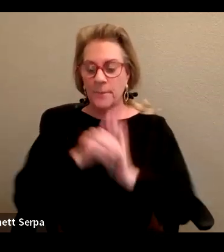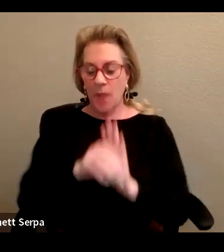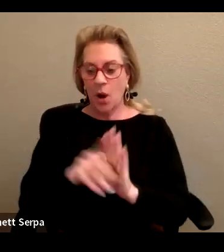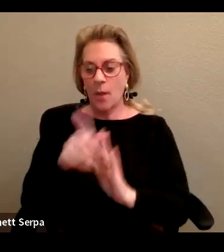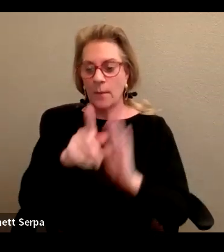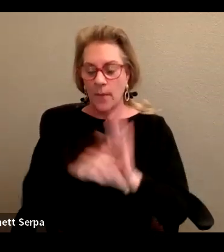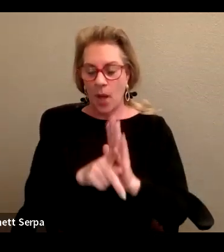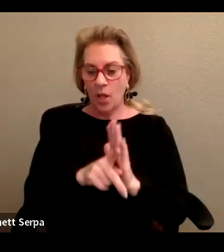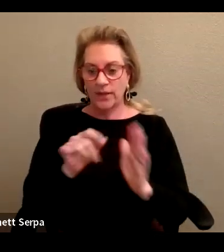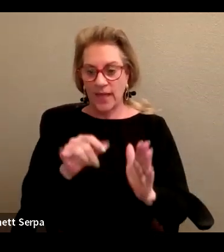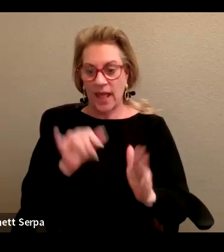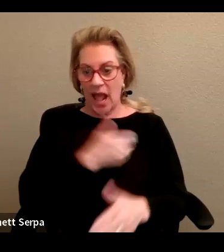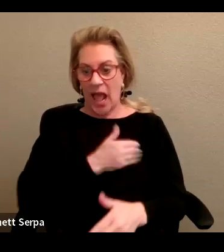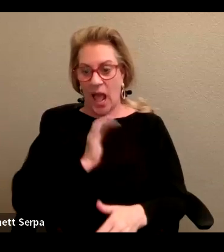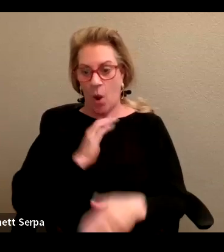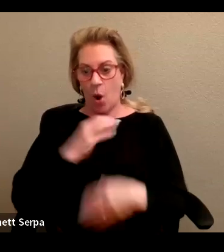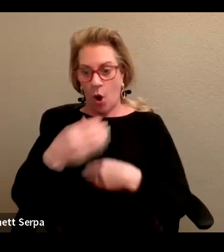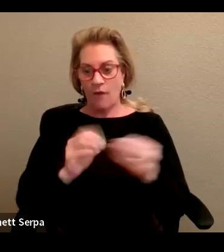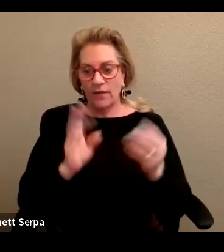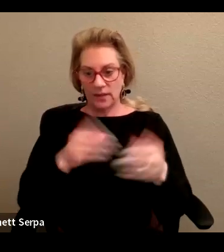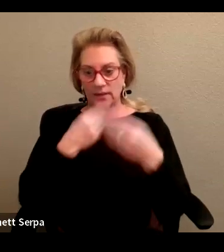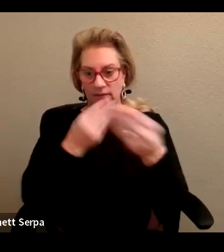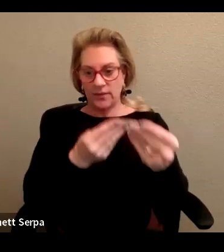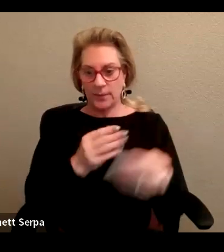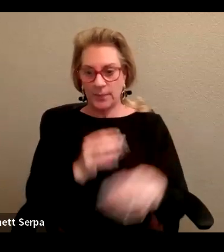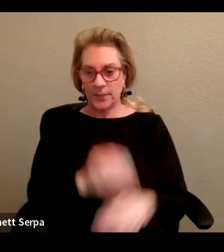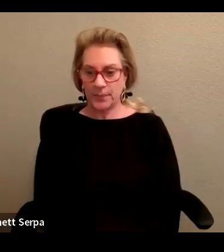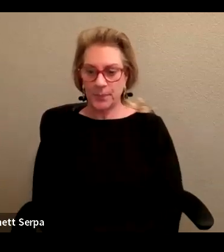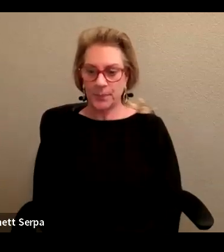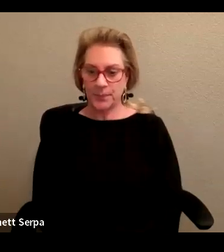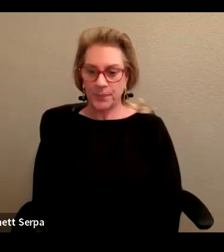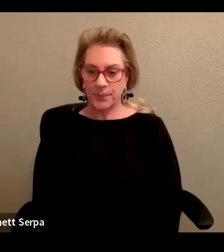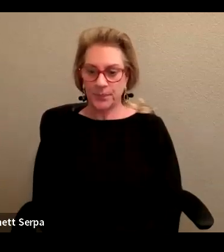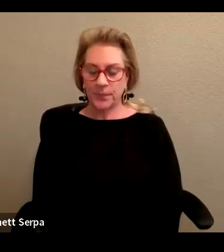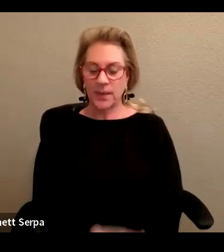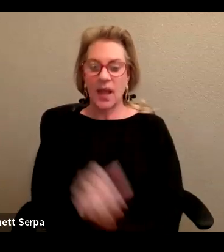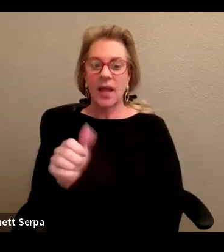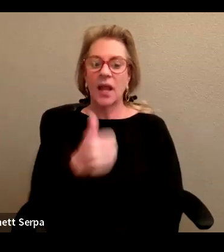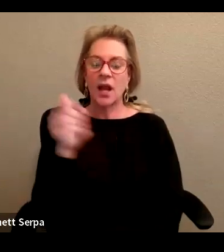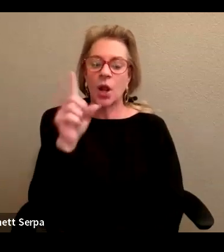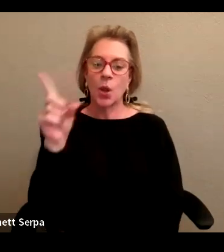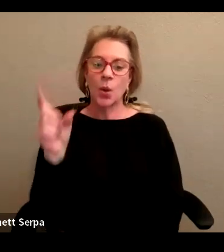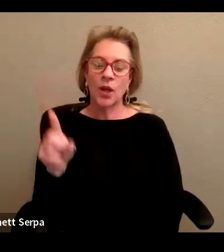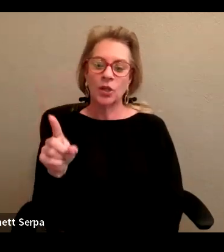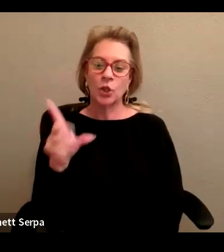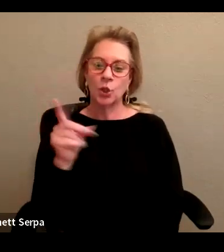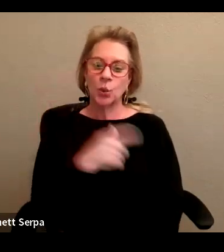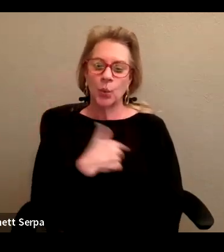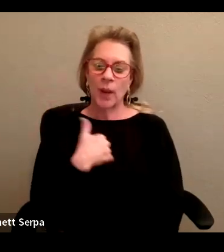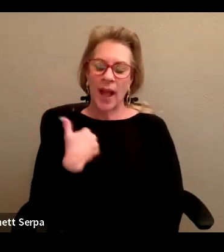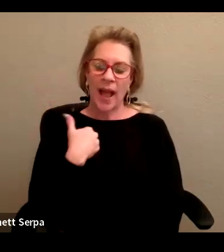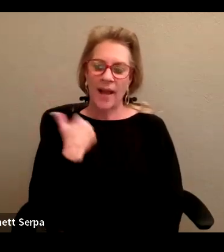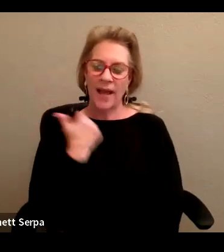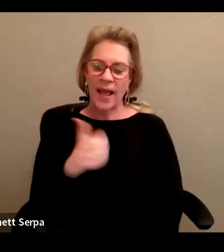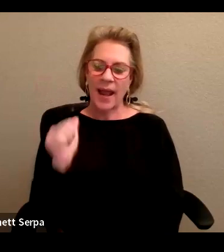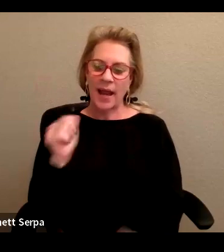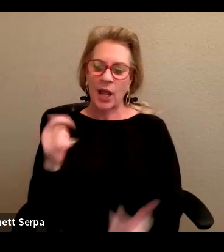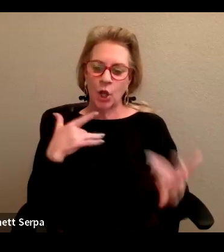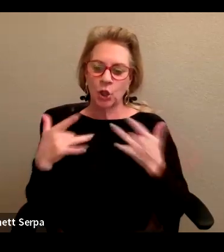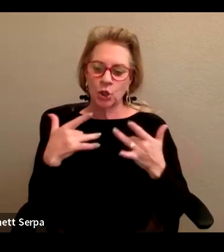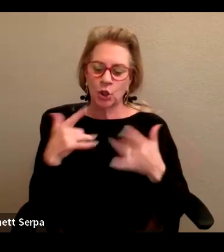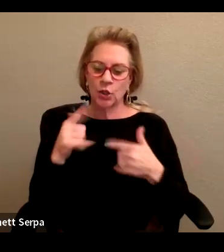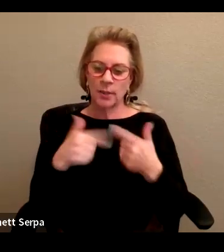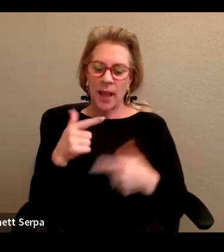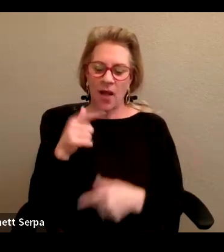office um another question do we have any concerns about federally qualified Health